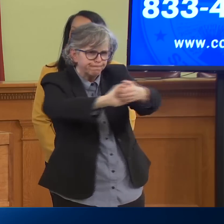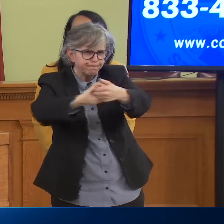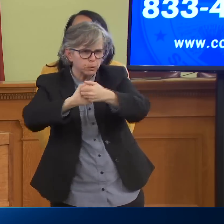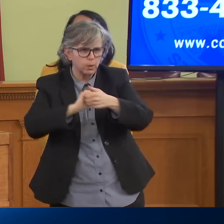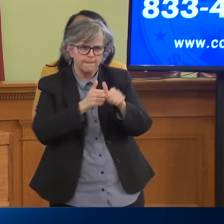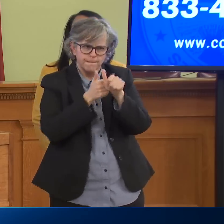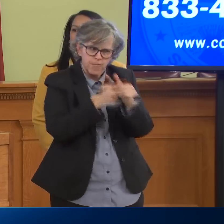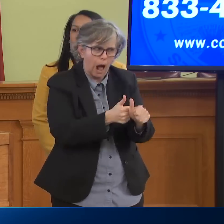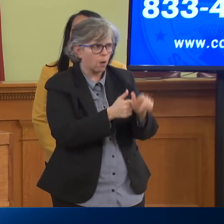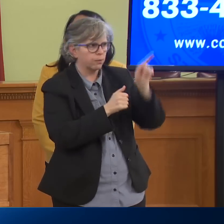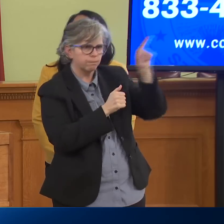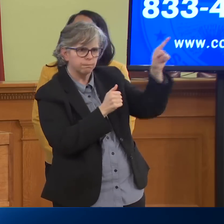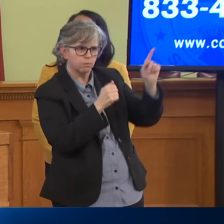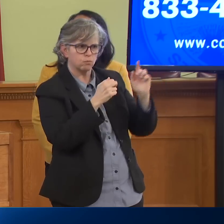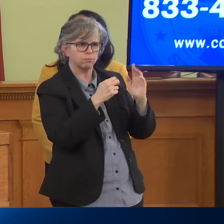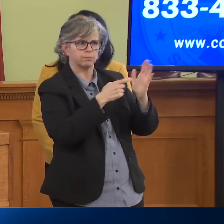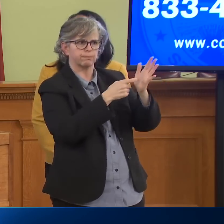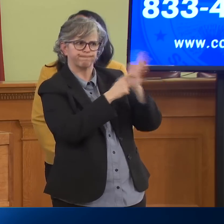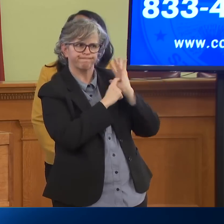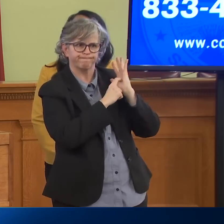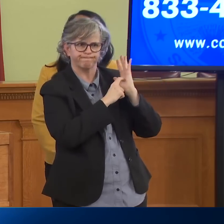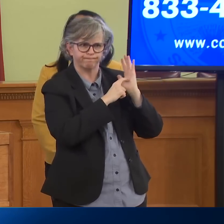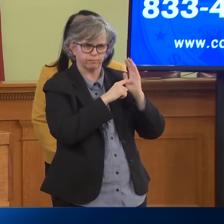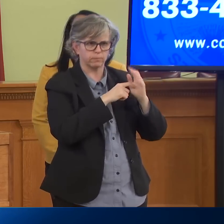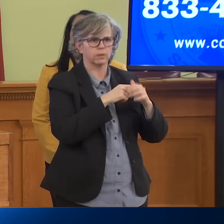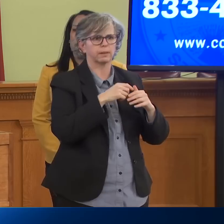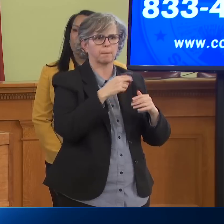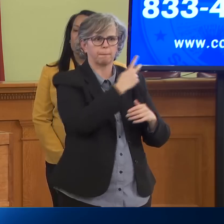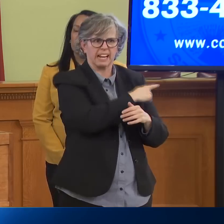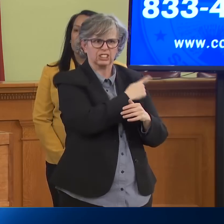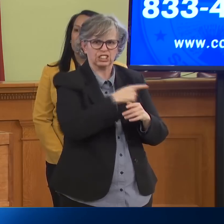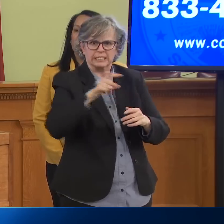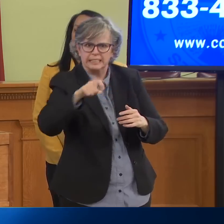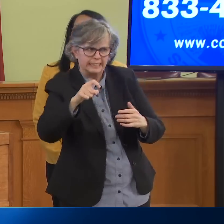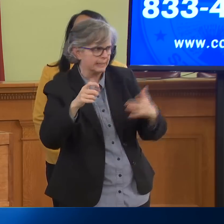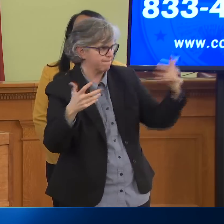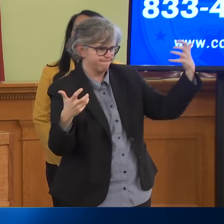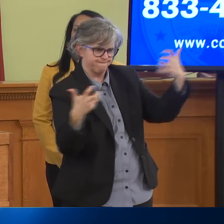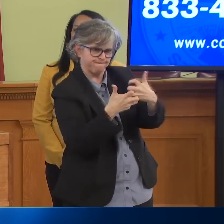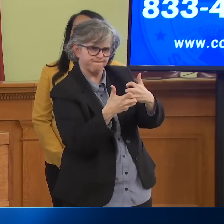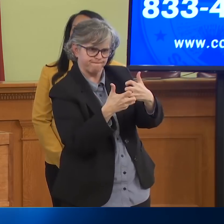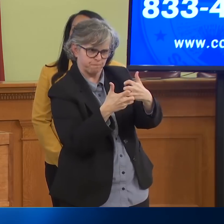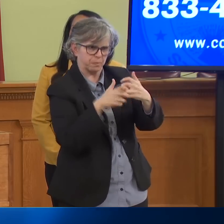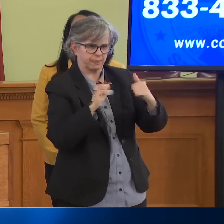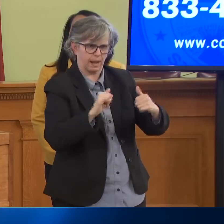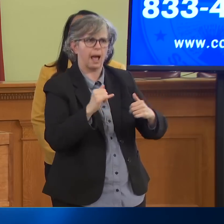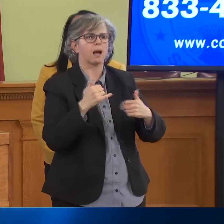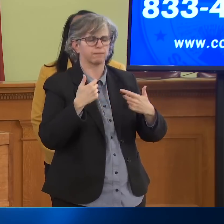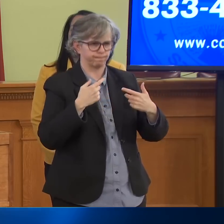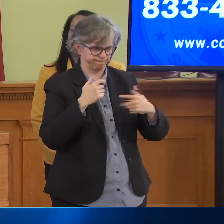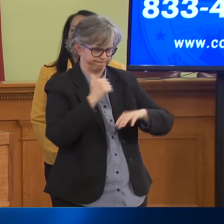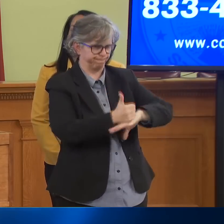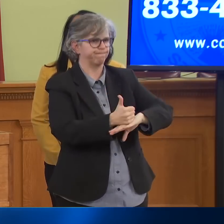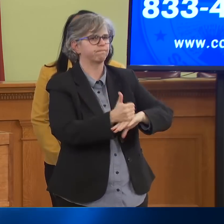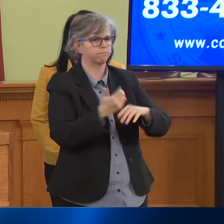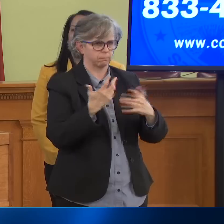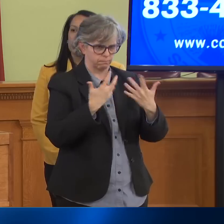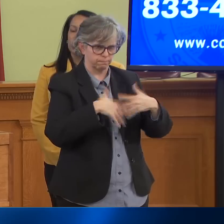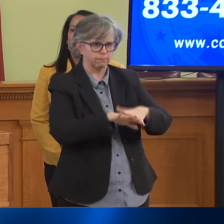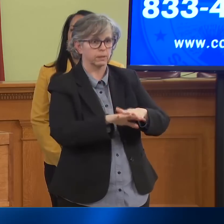OPPORTUNITIES FOR THEM TO WORK DIFFERENTLY IN THE REGULATORY STRUCTURE, TO RESPOND TO THE